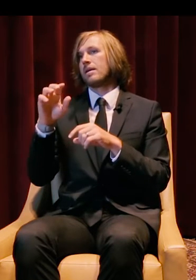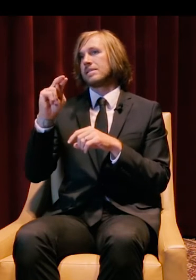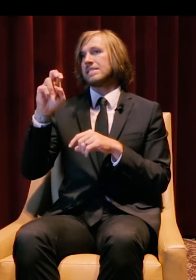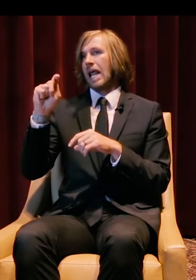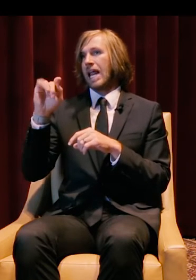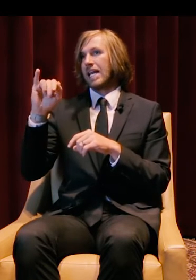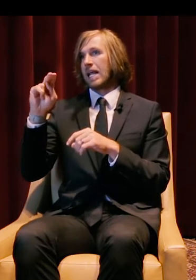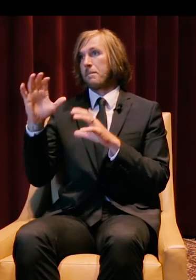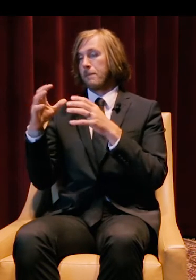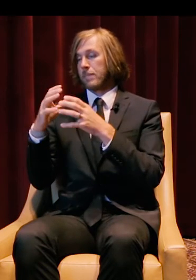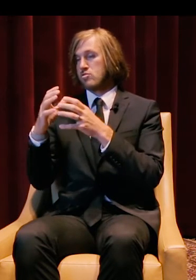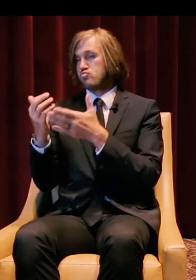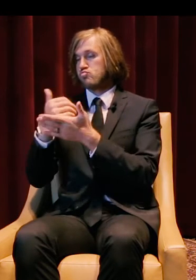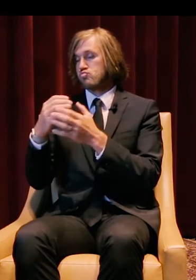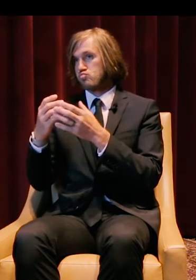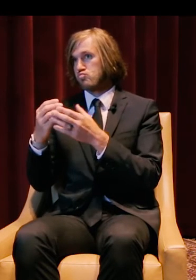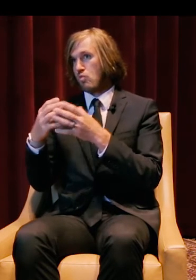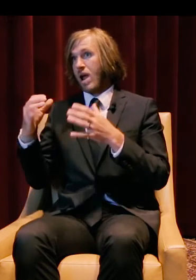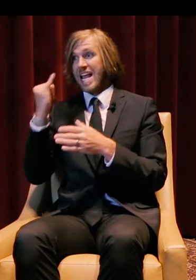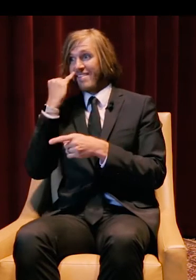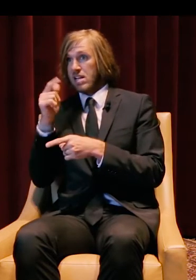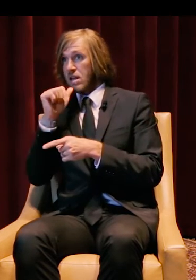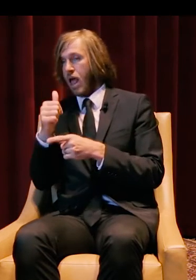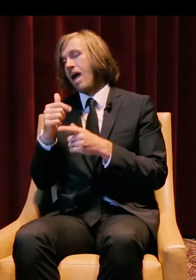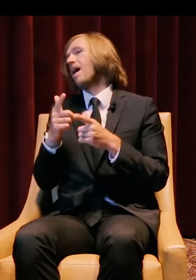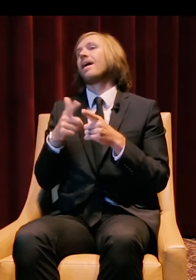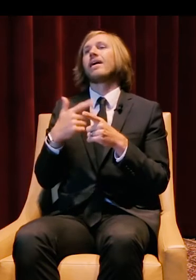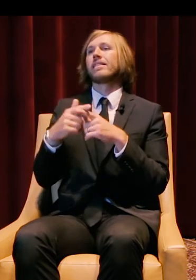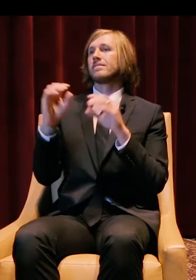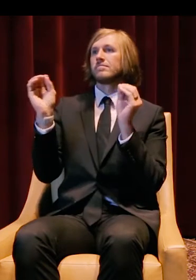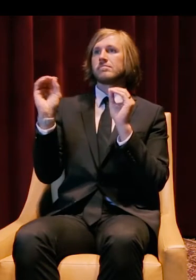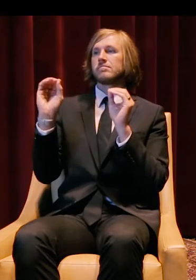because if the net income doesn't grow, then you don't have the ability to